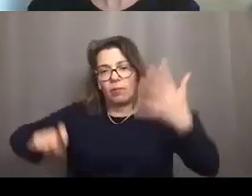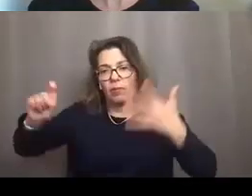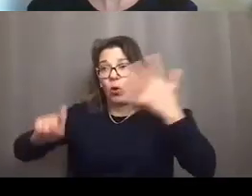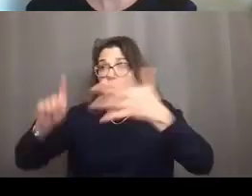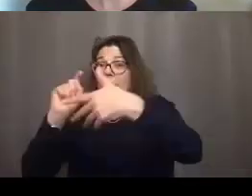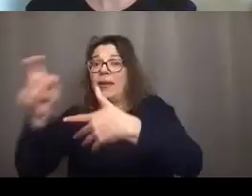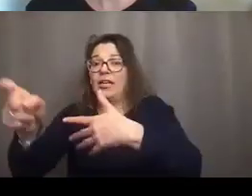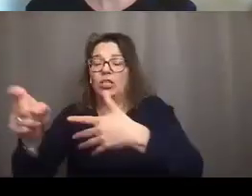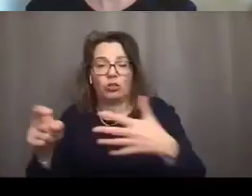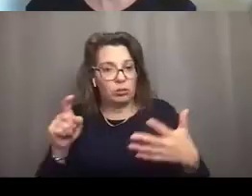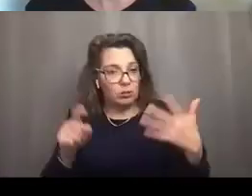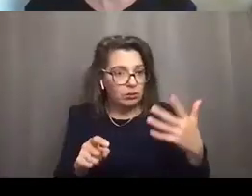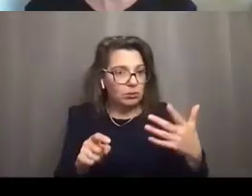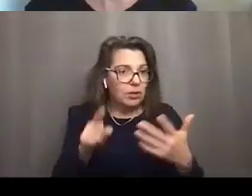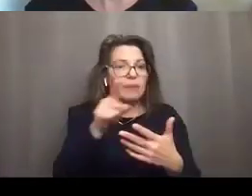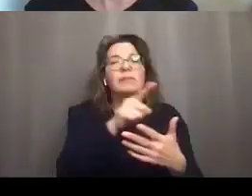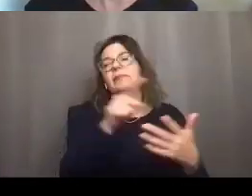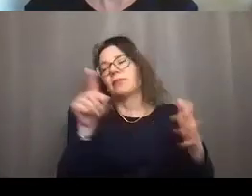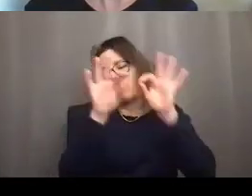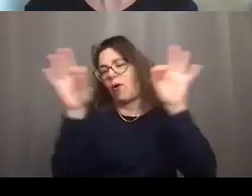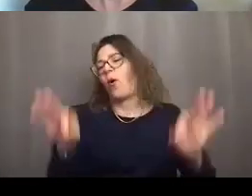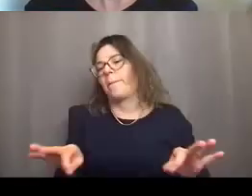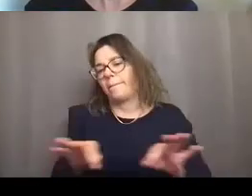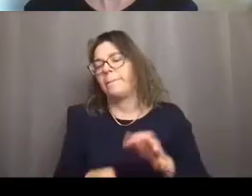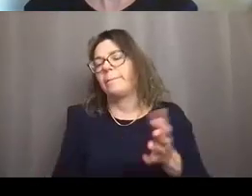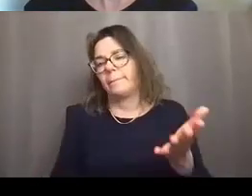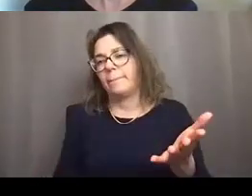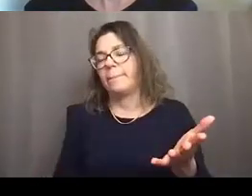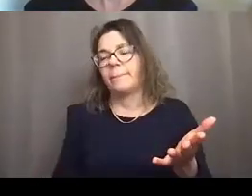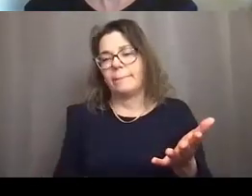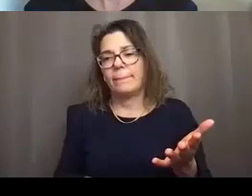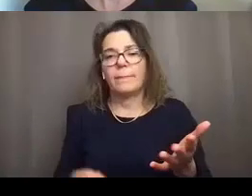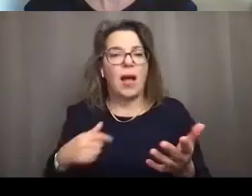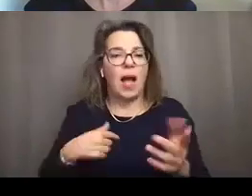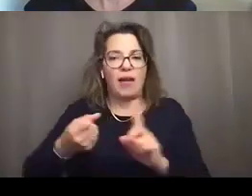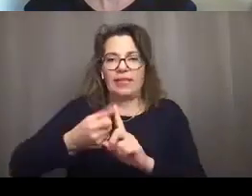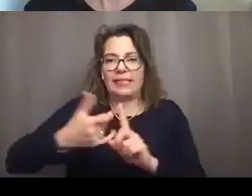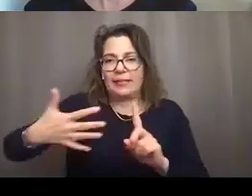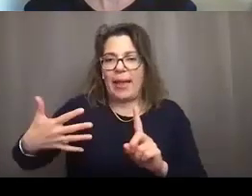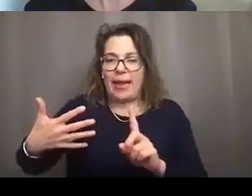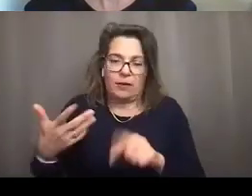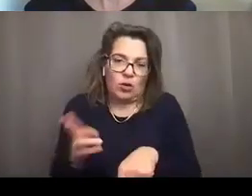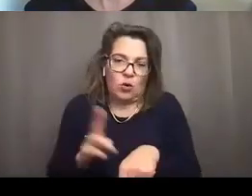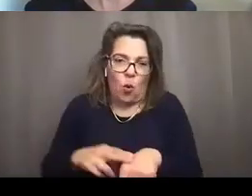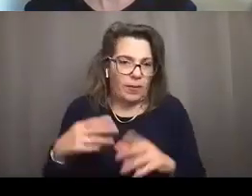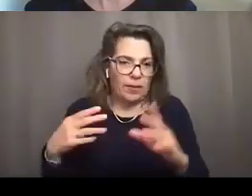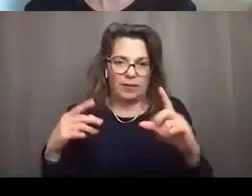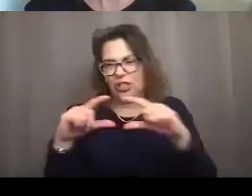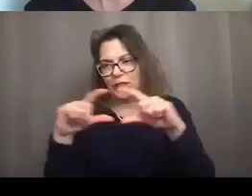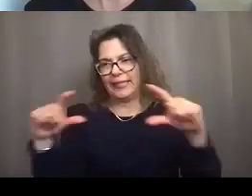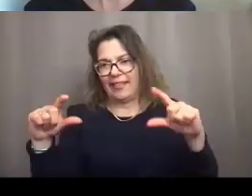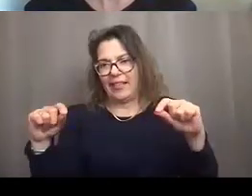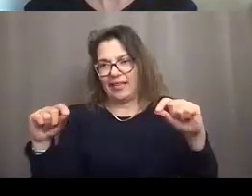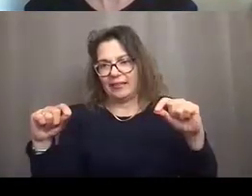that's where that advanced project search form is. Now I've already expanded this. Normally you see the menu search,